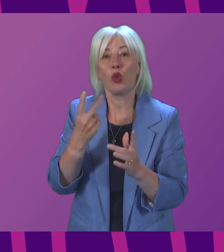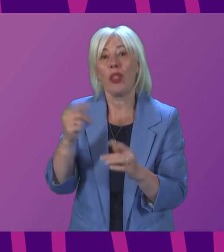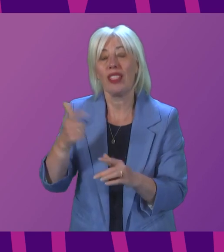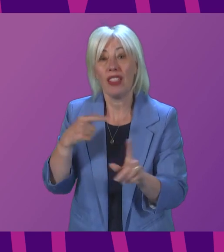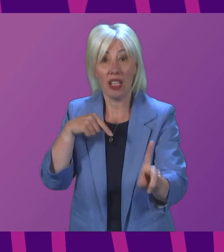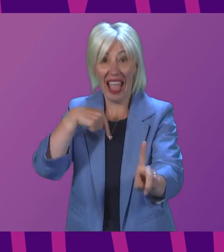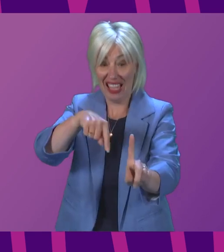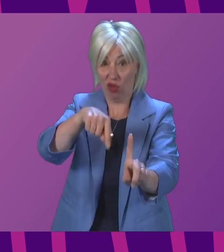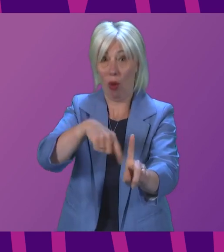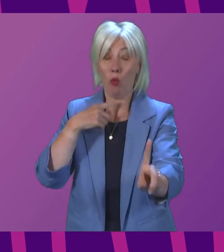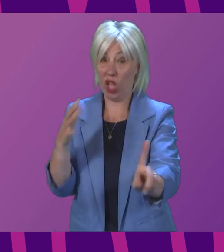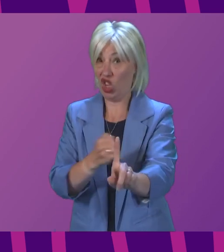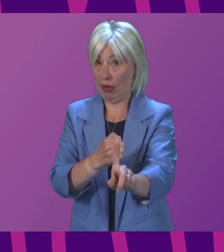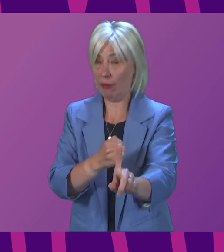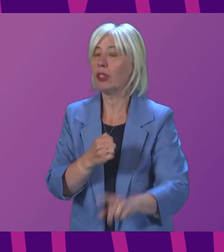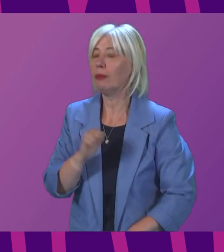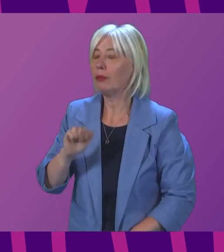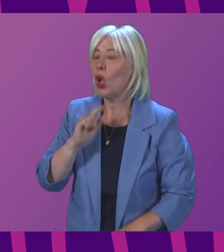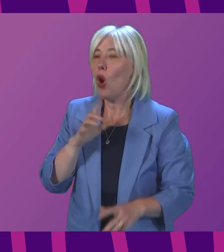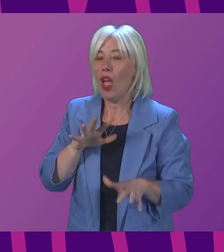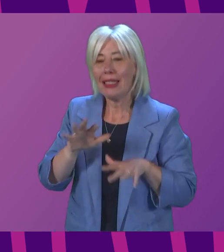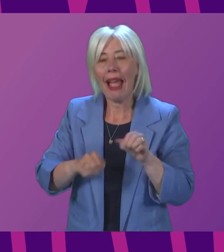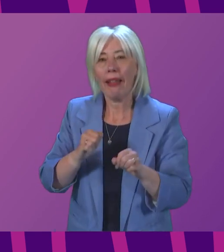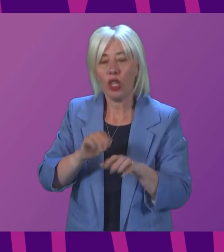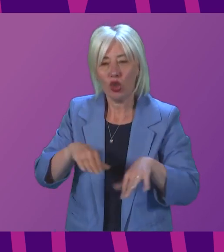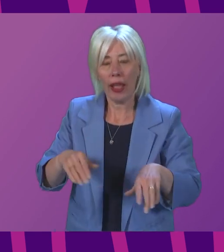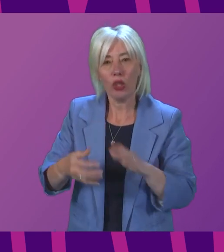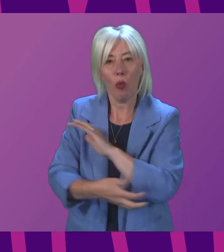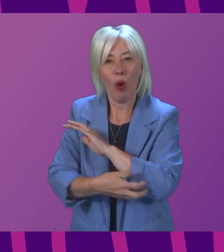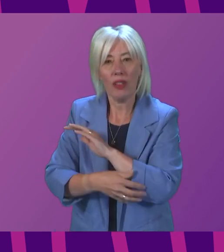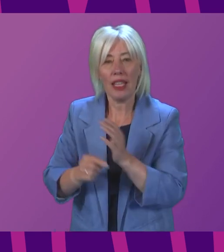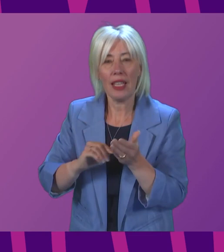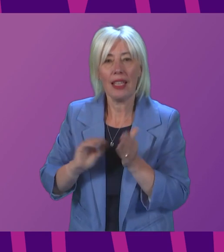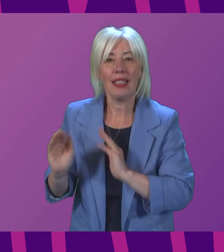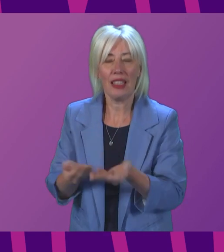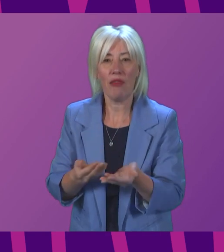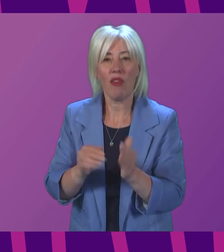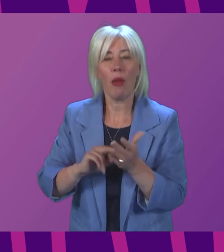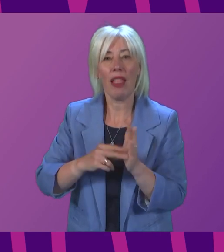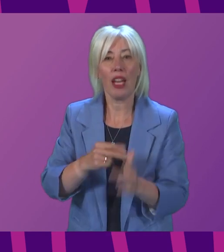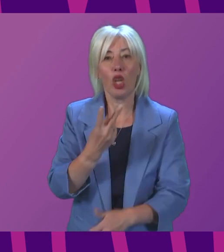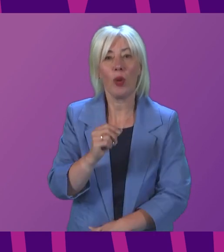We will publish the next tackling child poverty delivery plan for the period 2022 to 2026